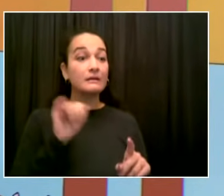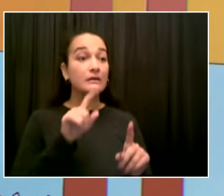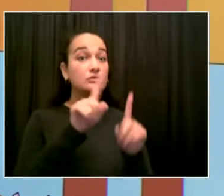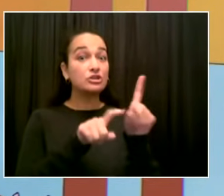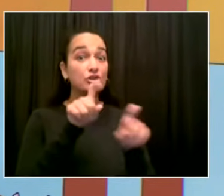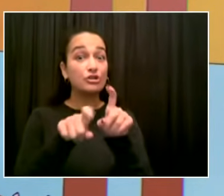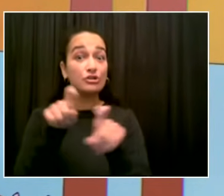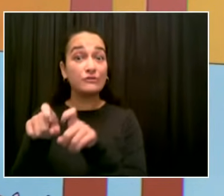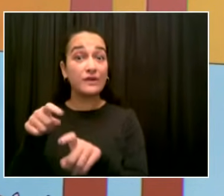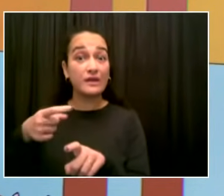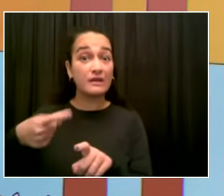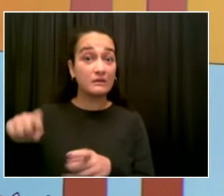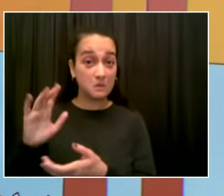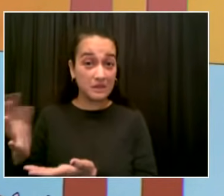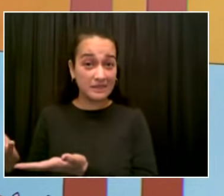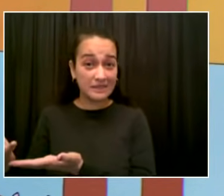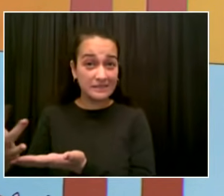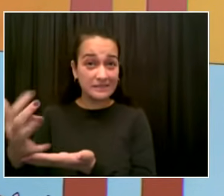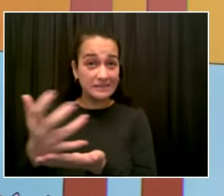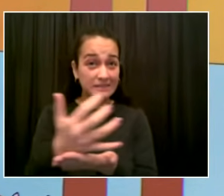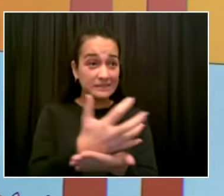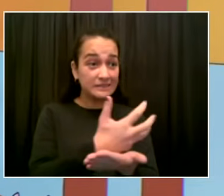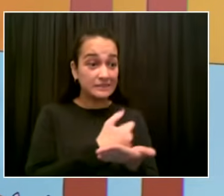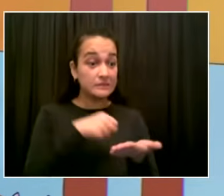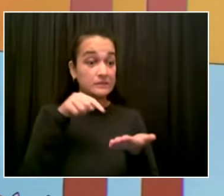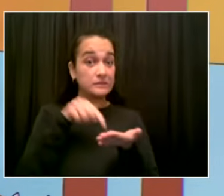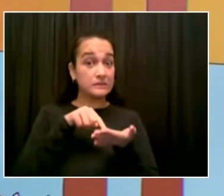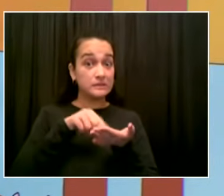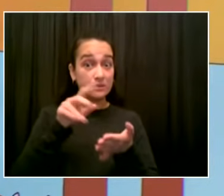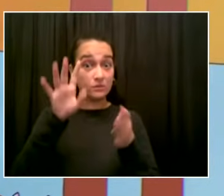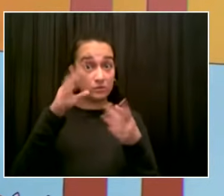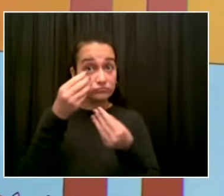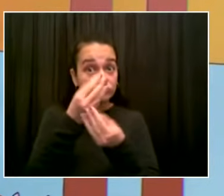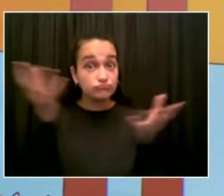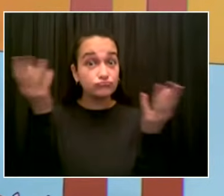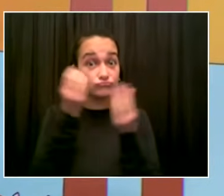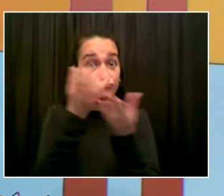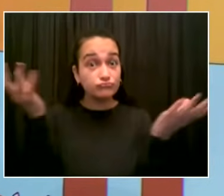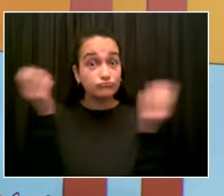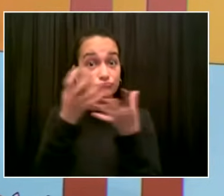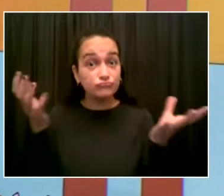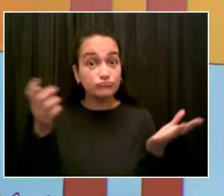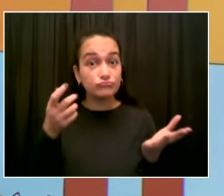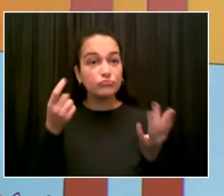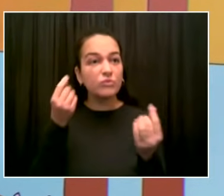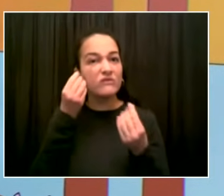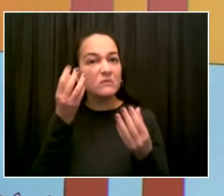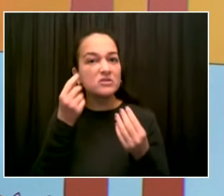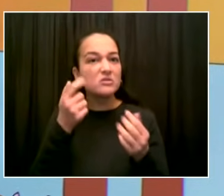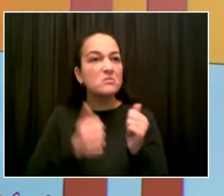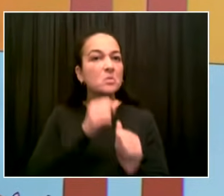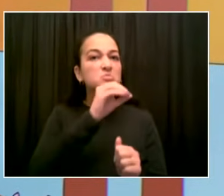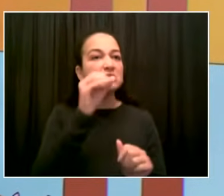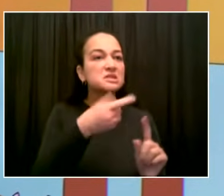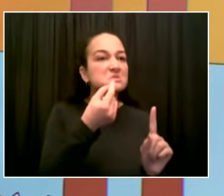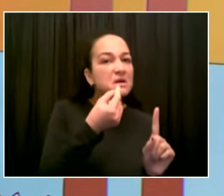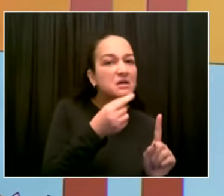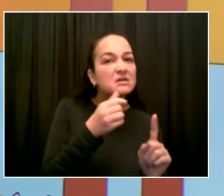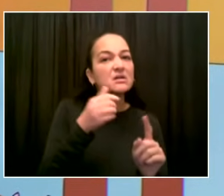DATA WILL BE RELEASED FROM ø AND HOW DO WE MAKE SURE WE KNOW WHAT THE NUMBERS WE'RE GETTING